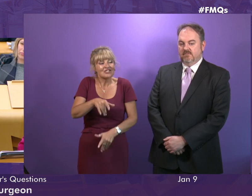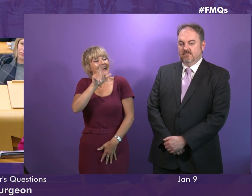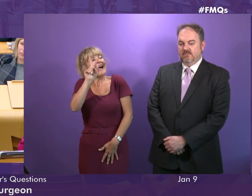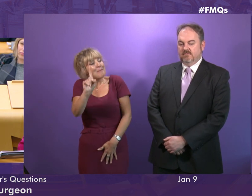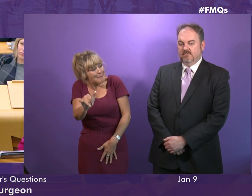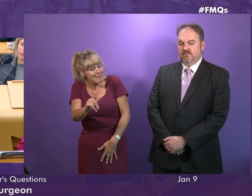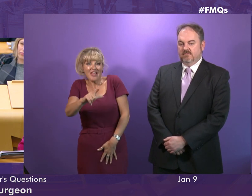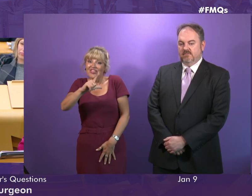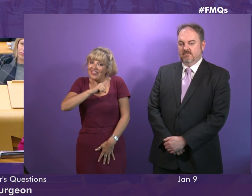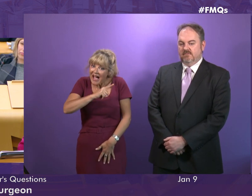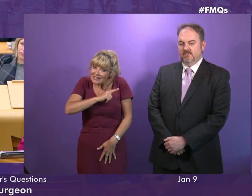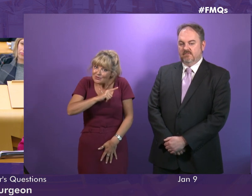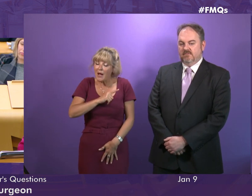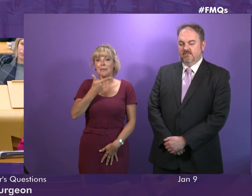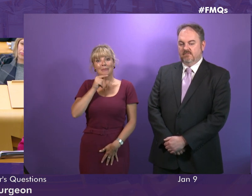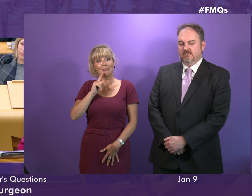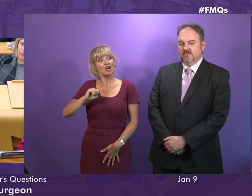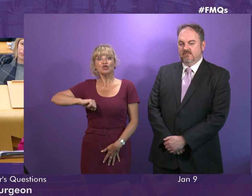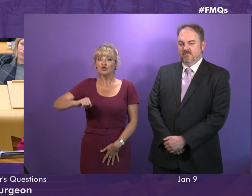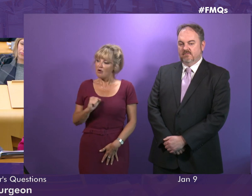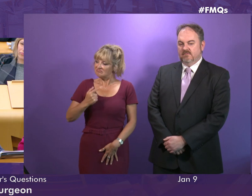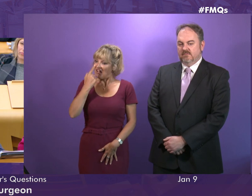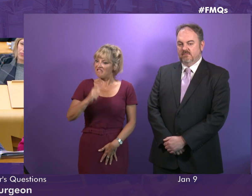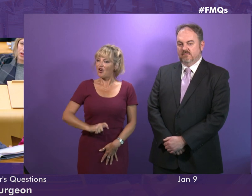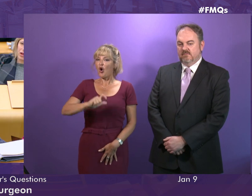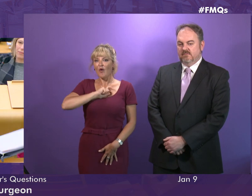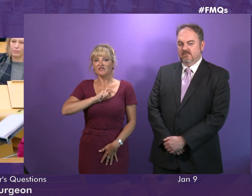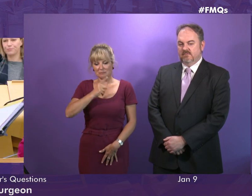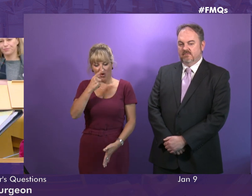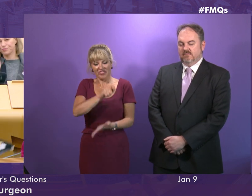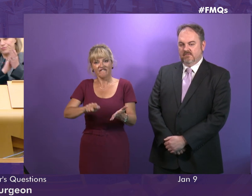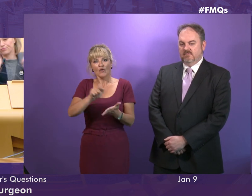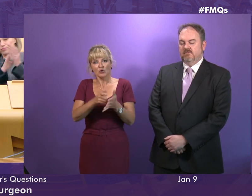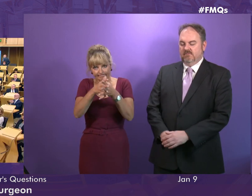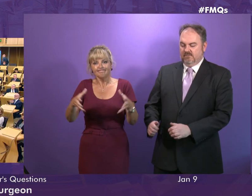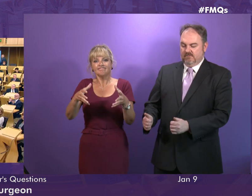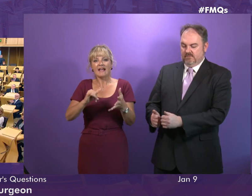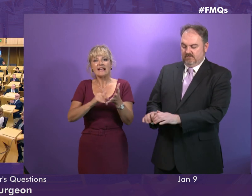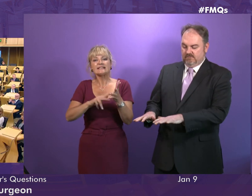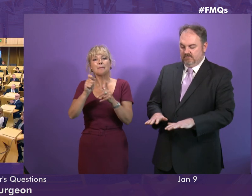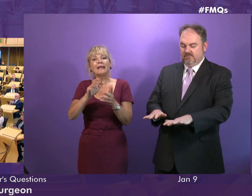why people in Scotland again expressed confidence in this Government when they last had the chance to do so.